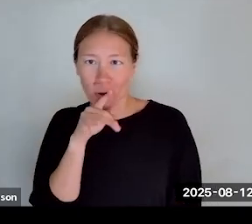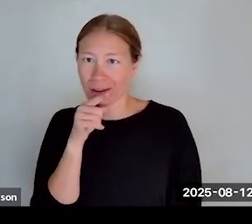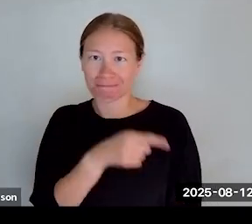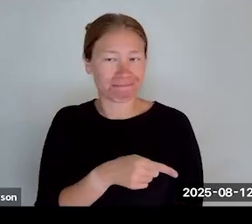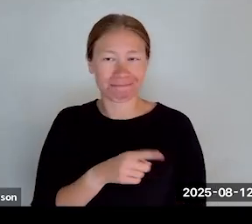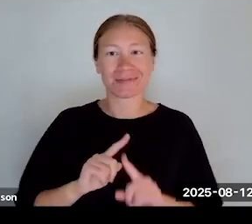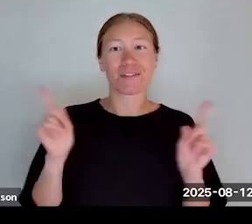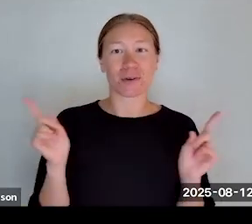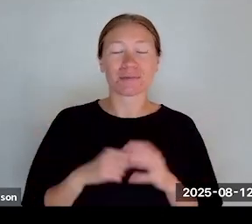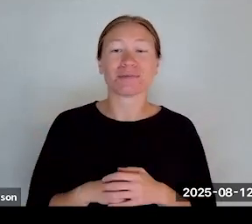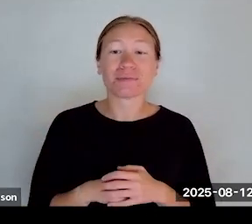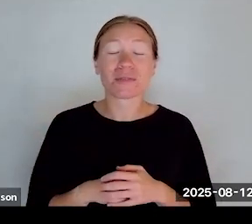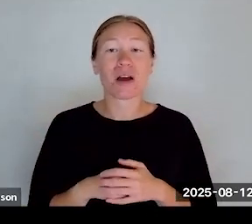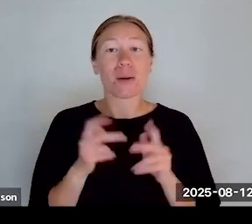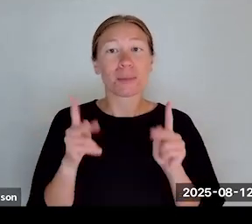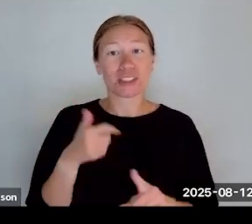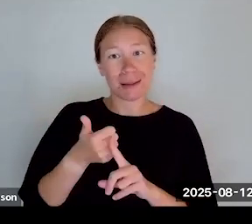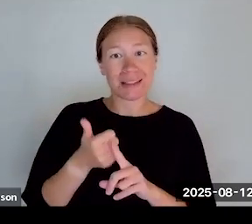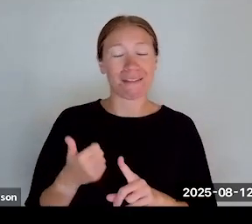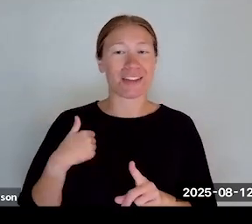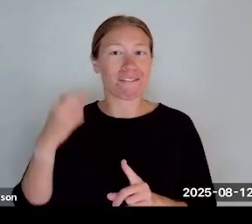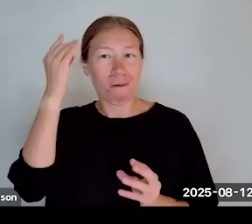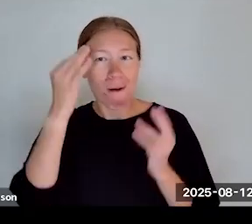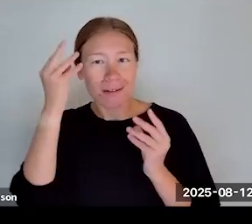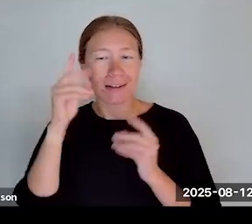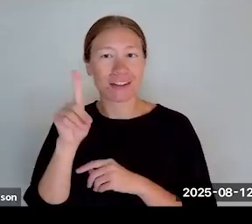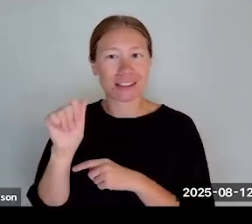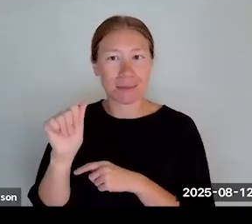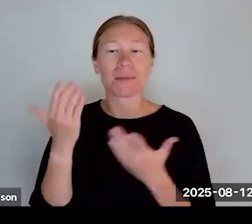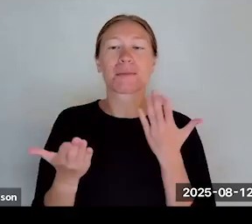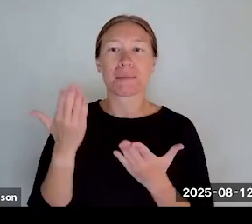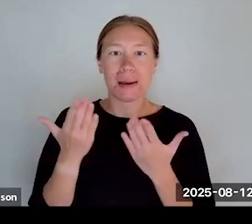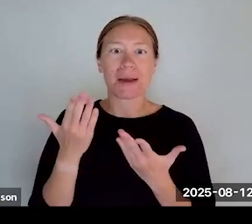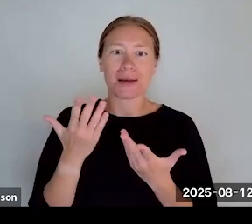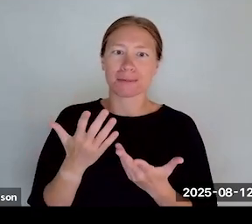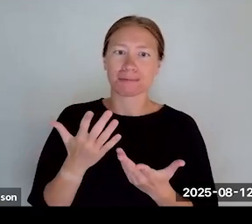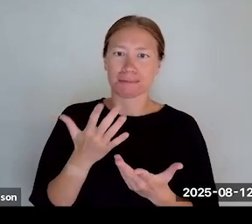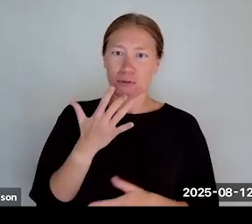Individuals with cognitive disabilities might find it helpful to use written communication or lists